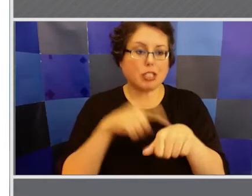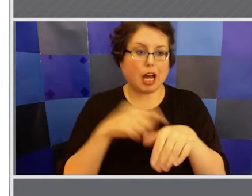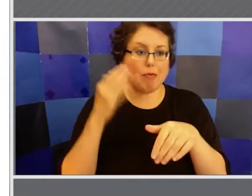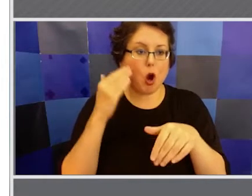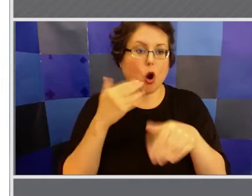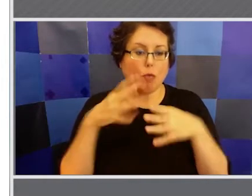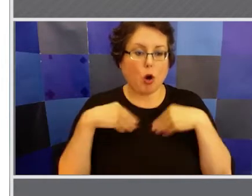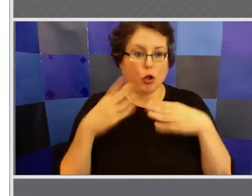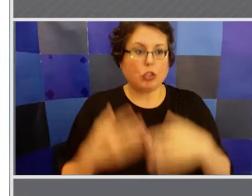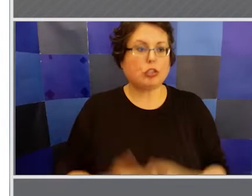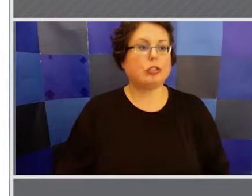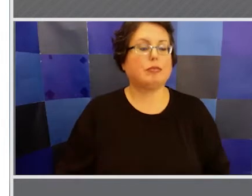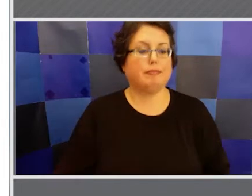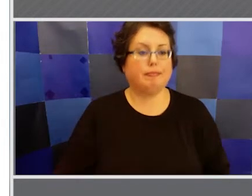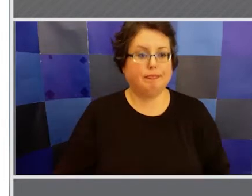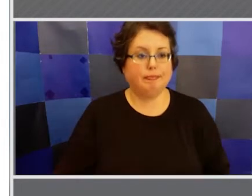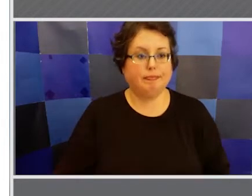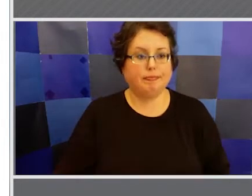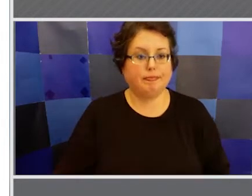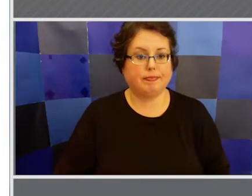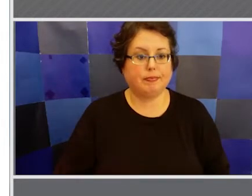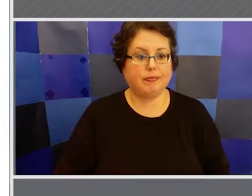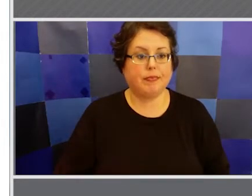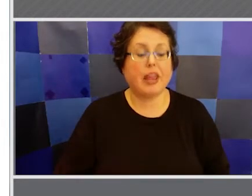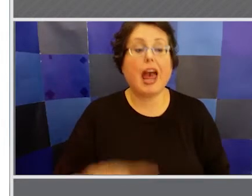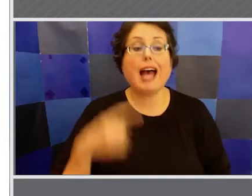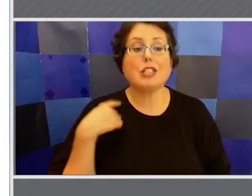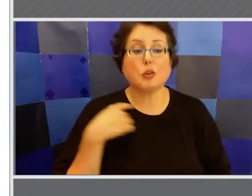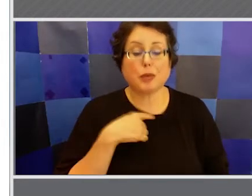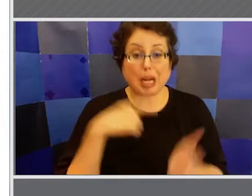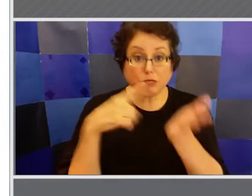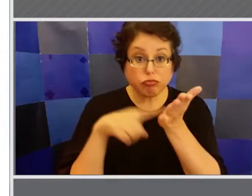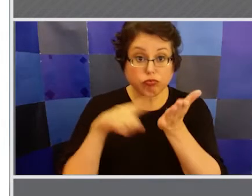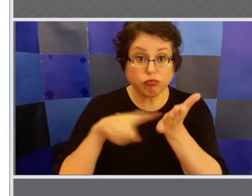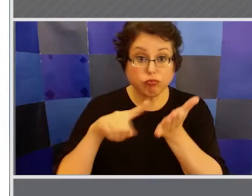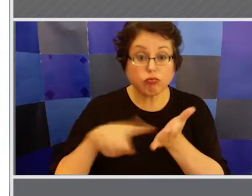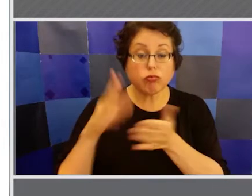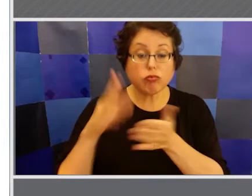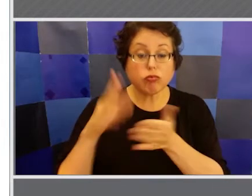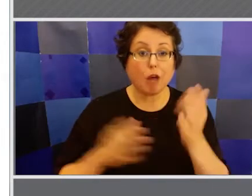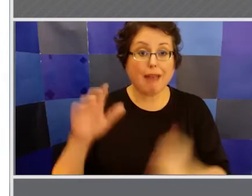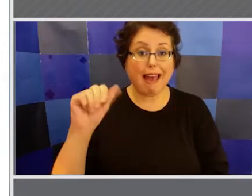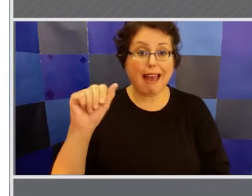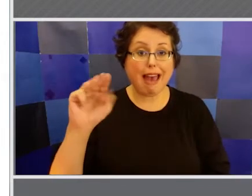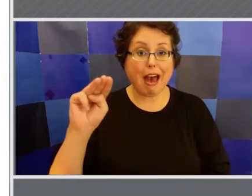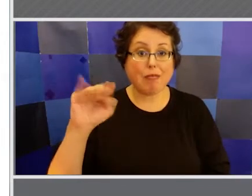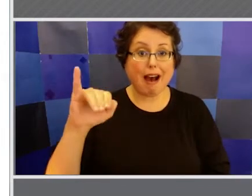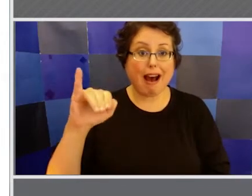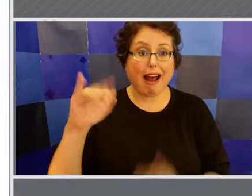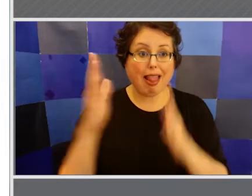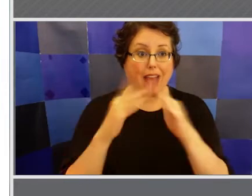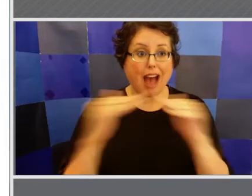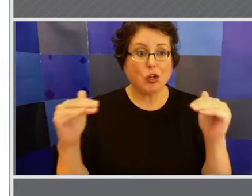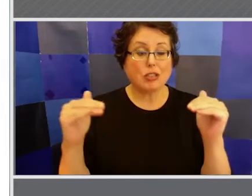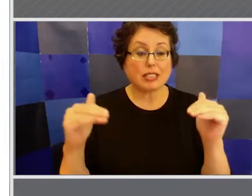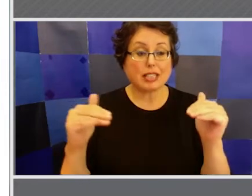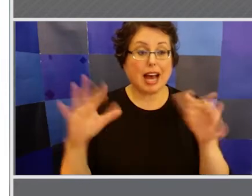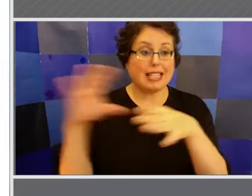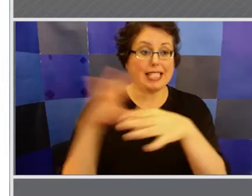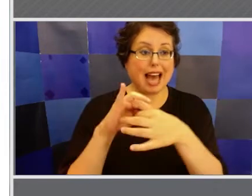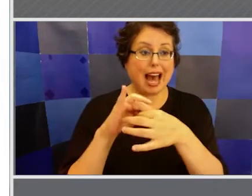So as Whitney dug into some of the AMI levels that are attached to our funding, our federal